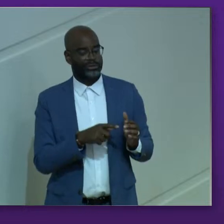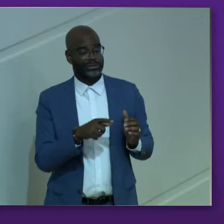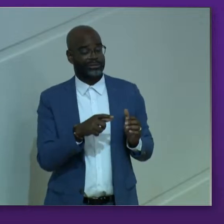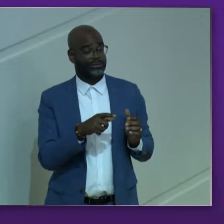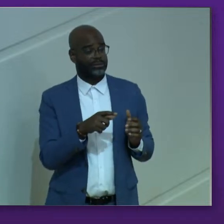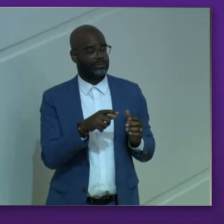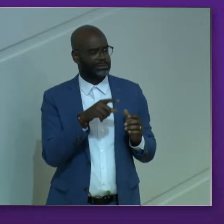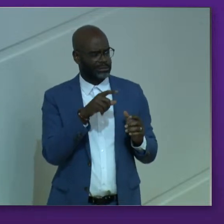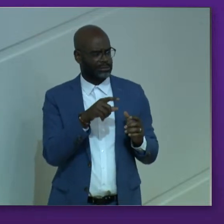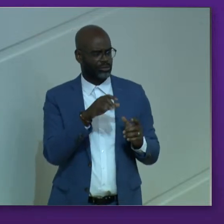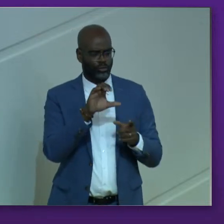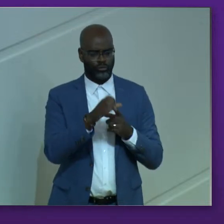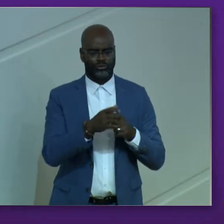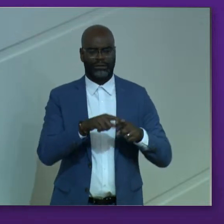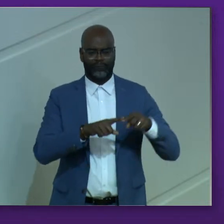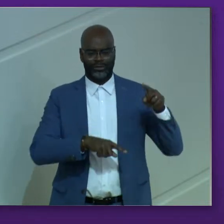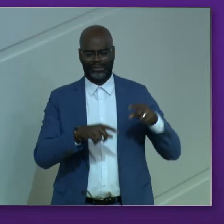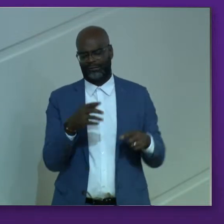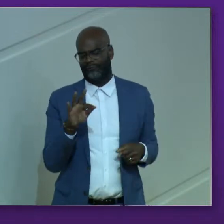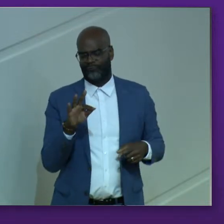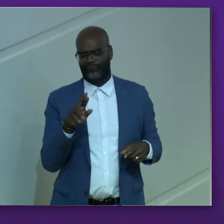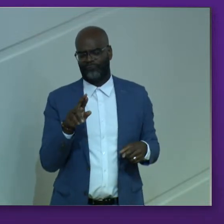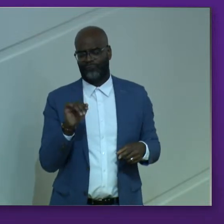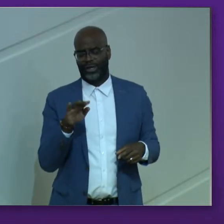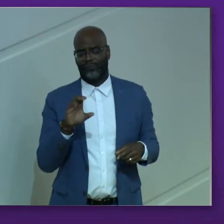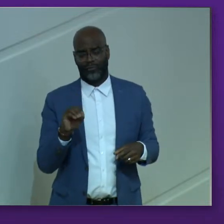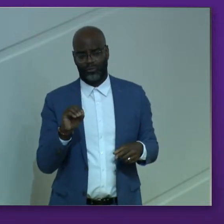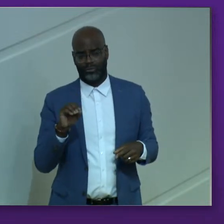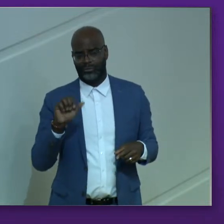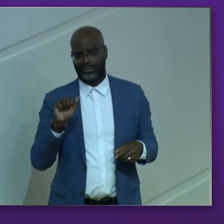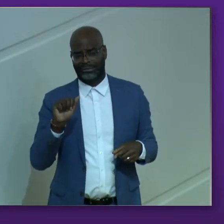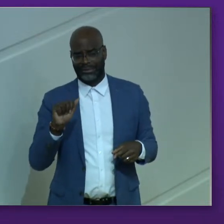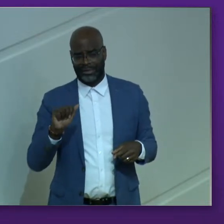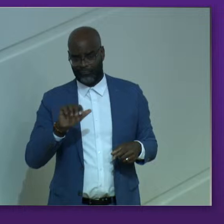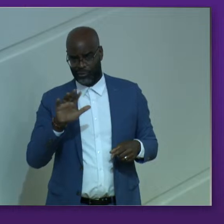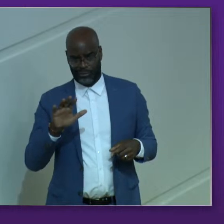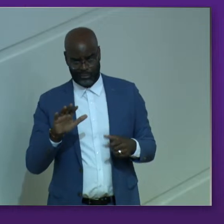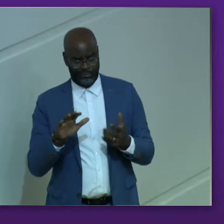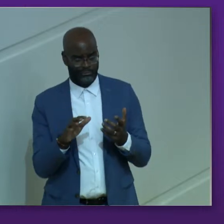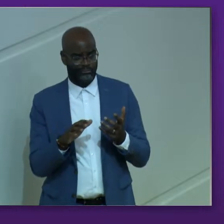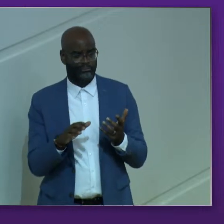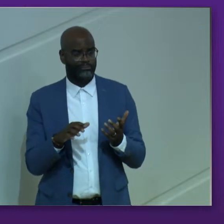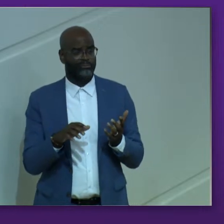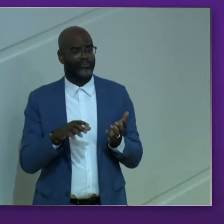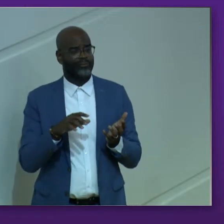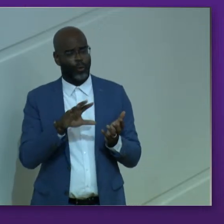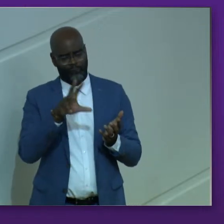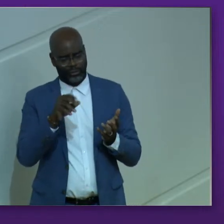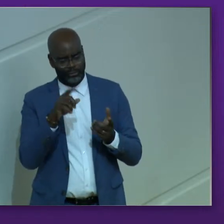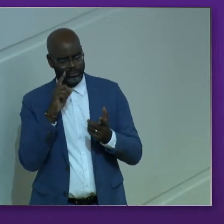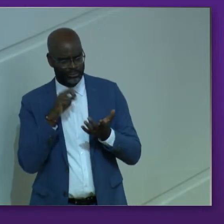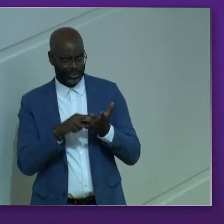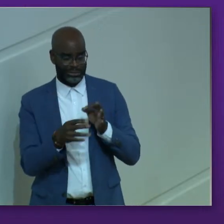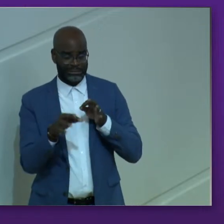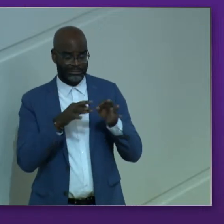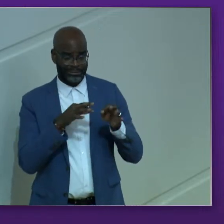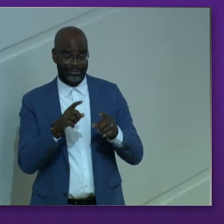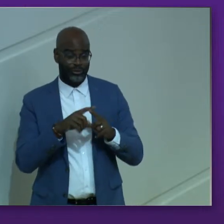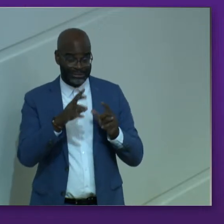SHE ALSO USED A GLOBAL HUMANITIES FELLOWSHIP TO CREATE LEARNING MODELS FOR FRENCH 102.